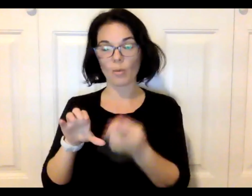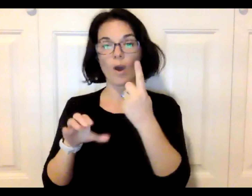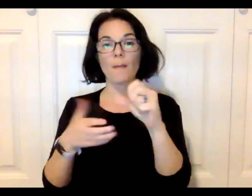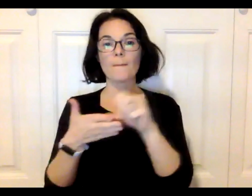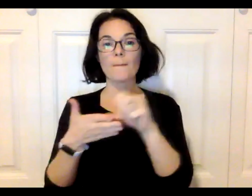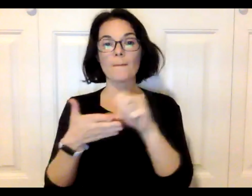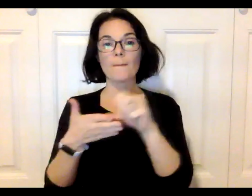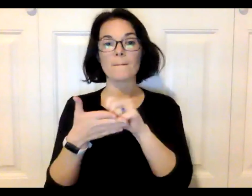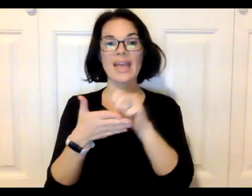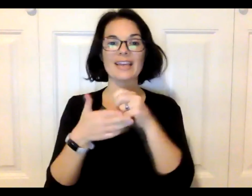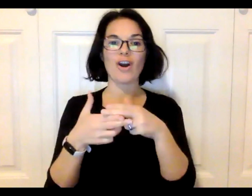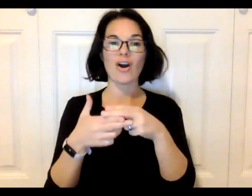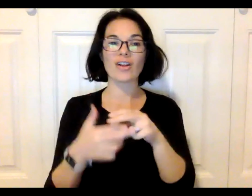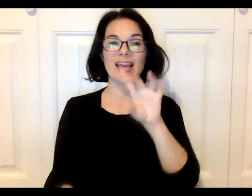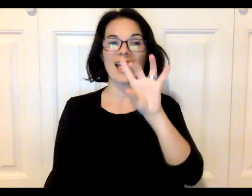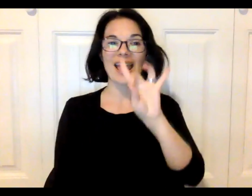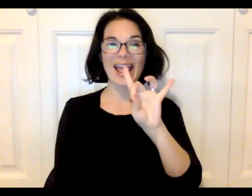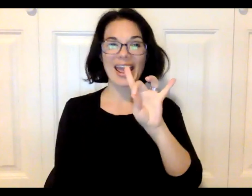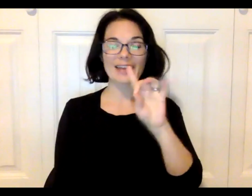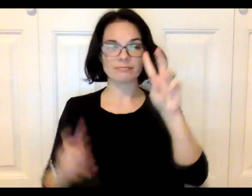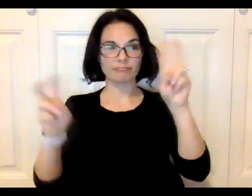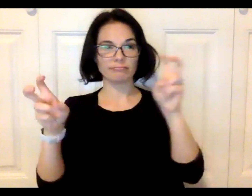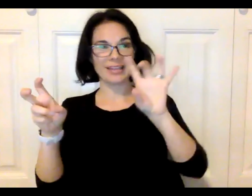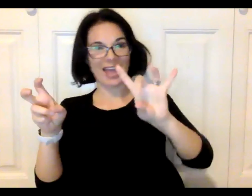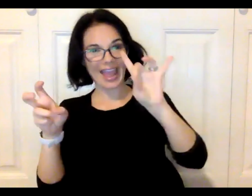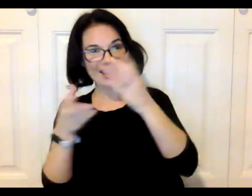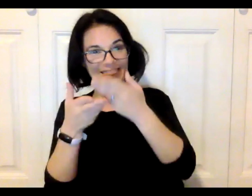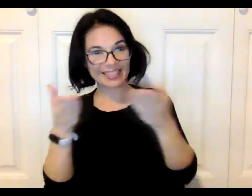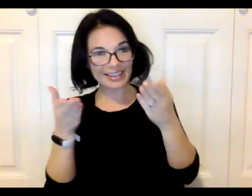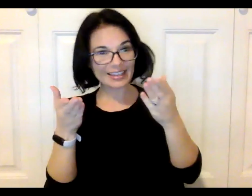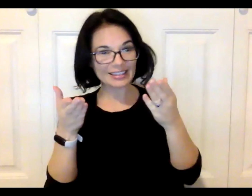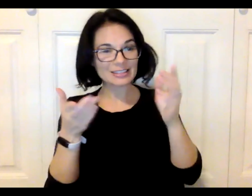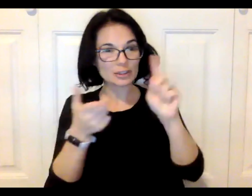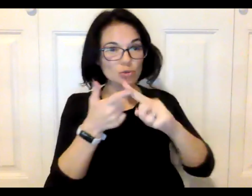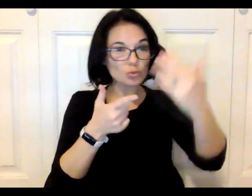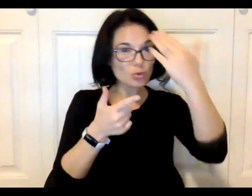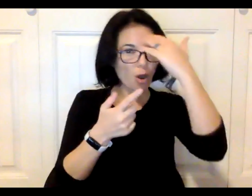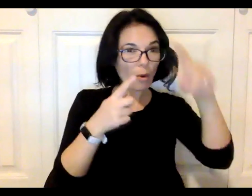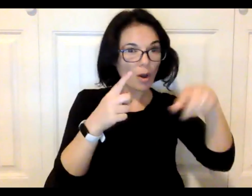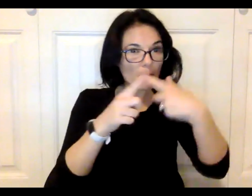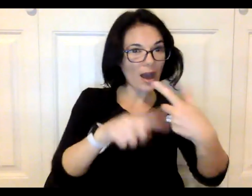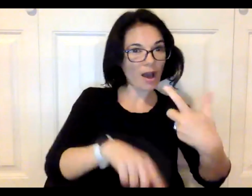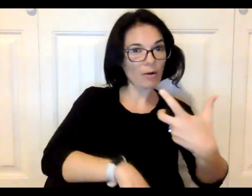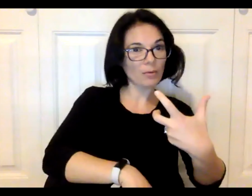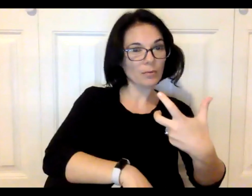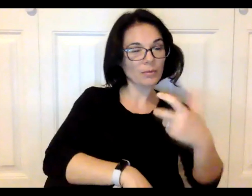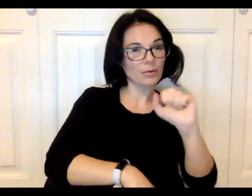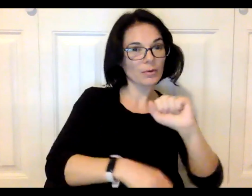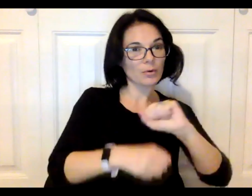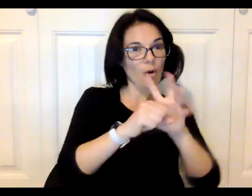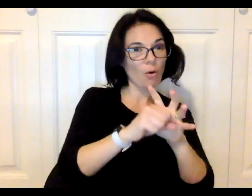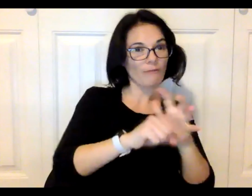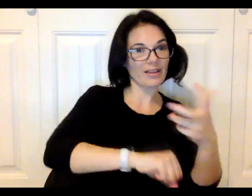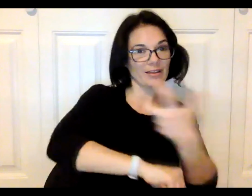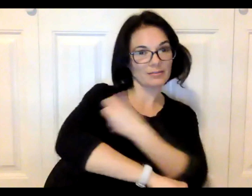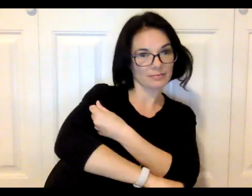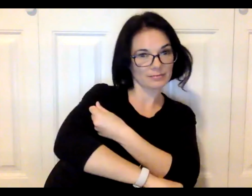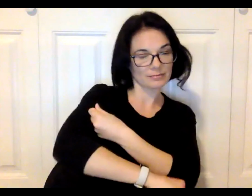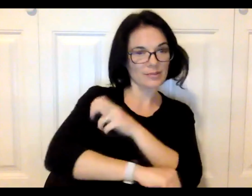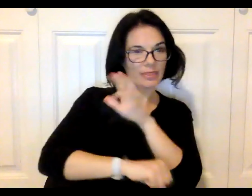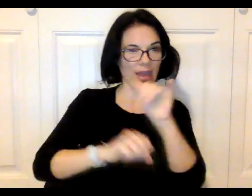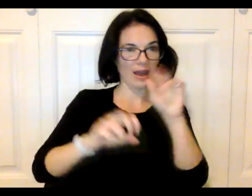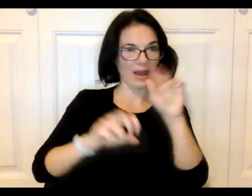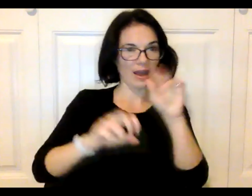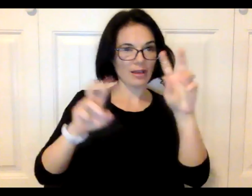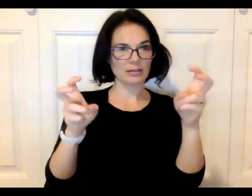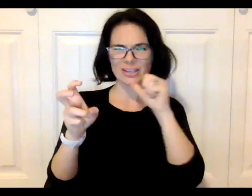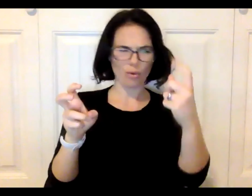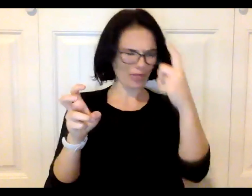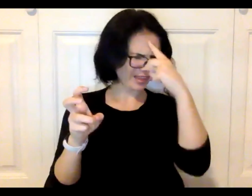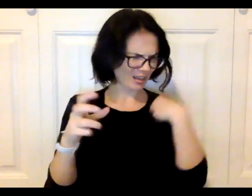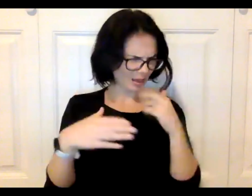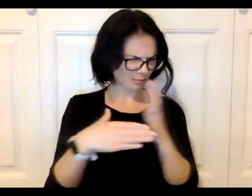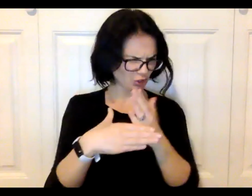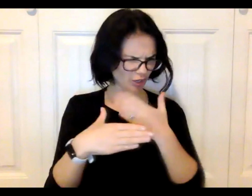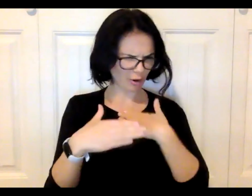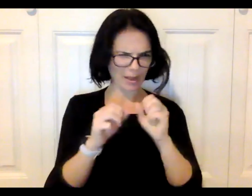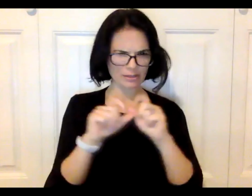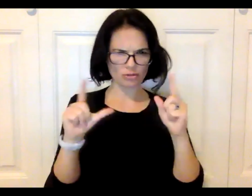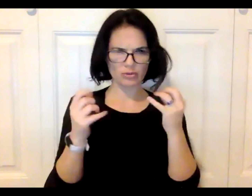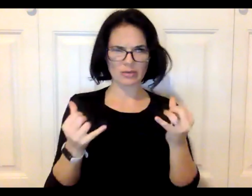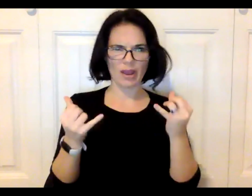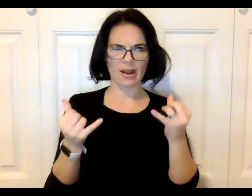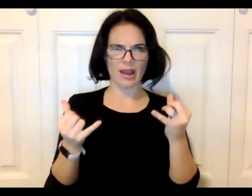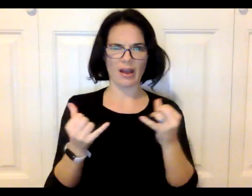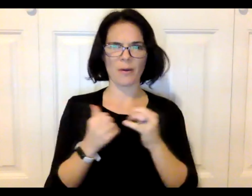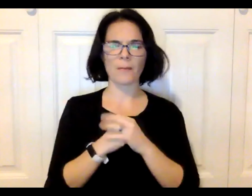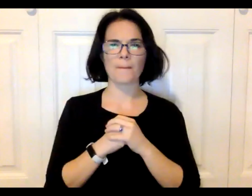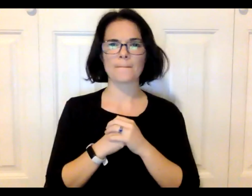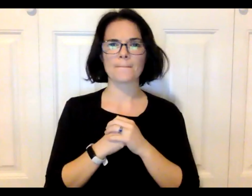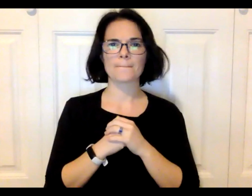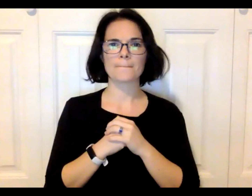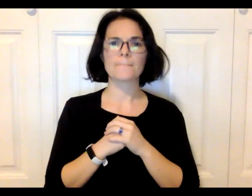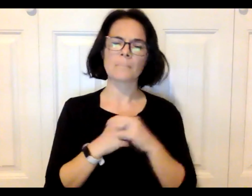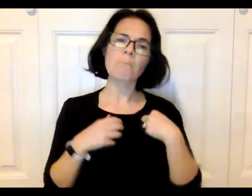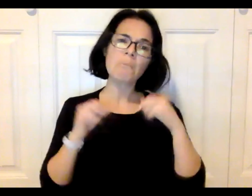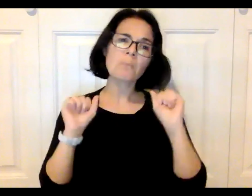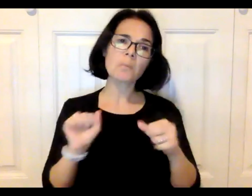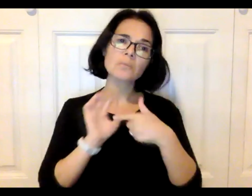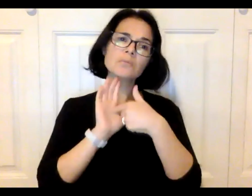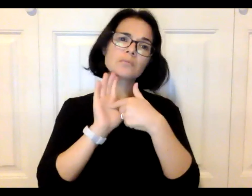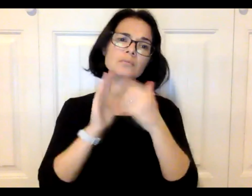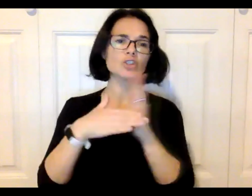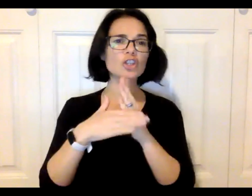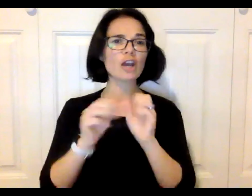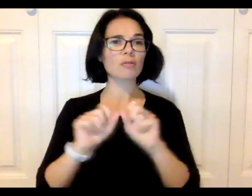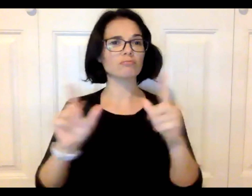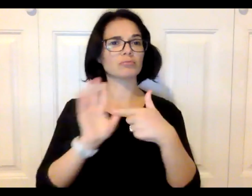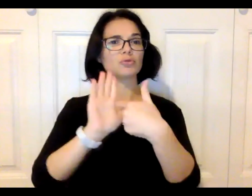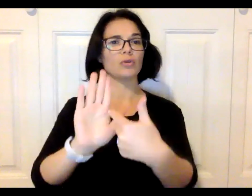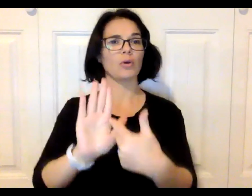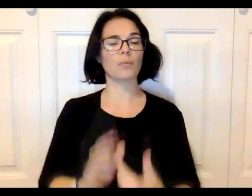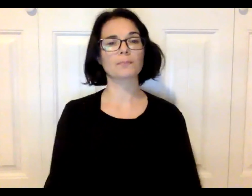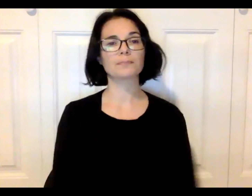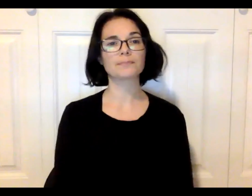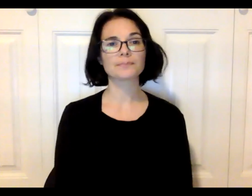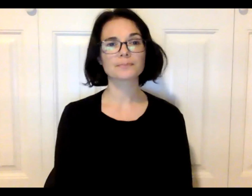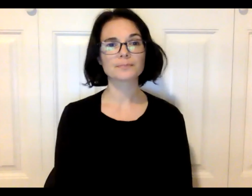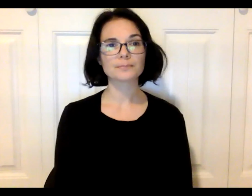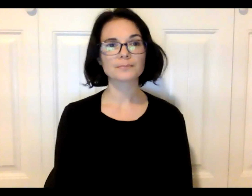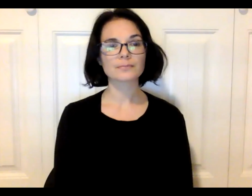to Know About the COVID-19 Vaccine.” It covers some of the most common questions.